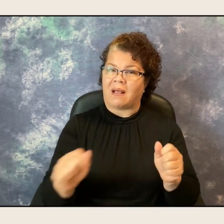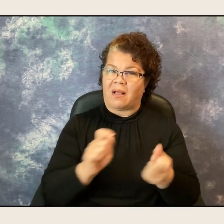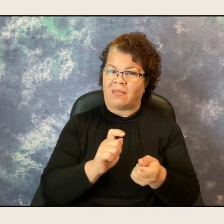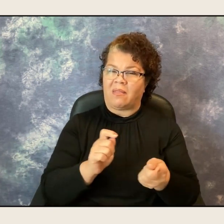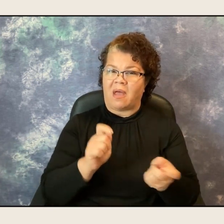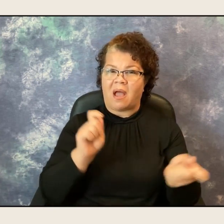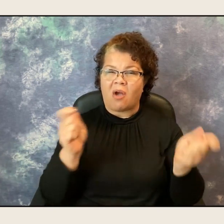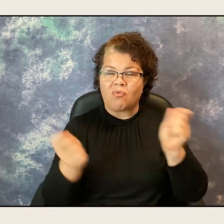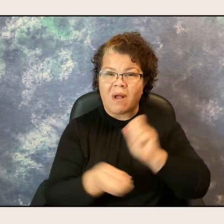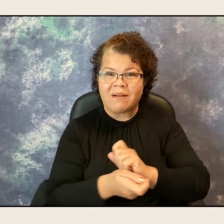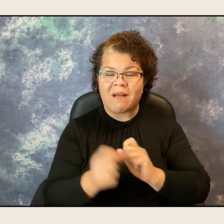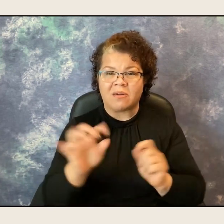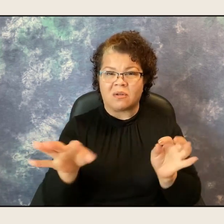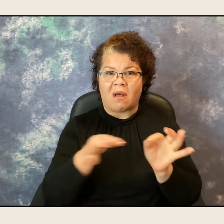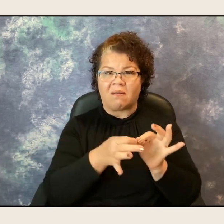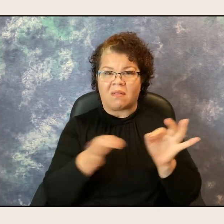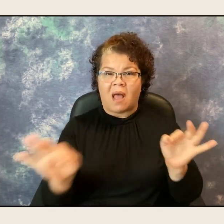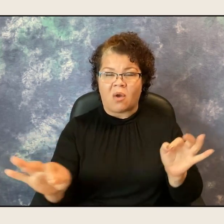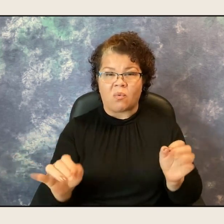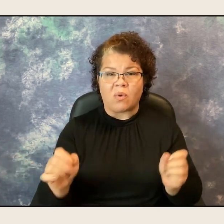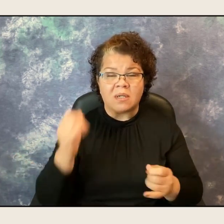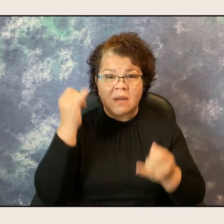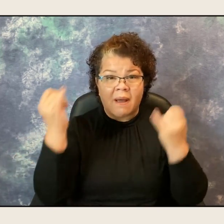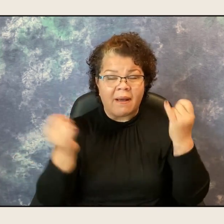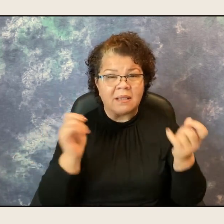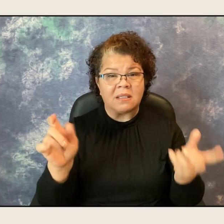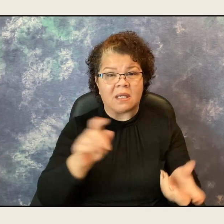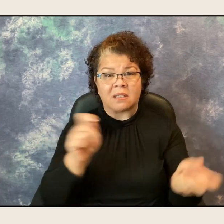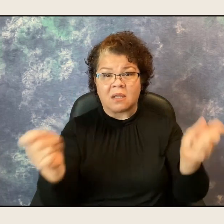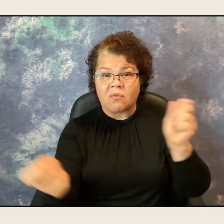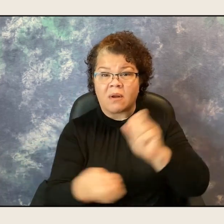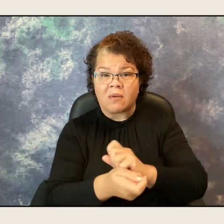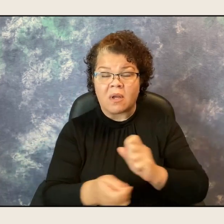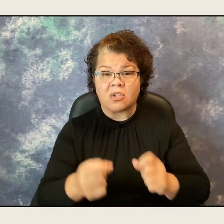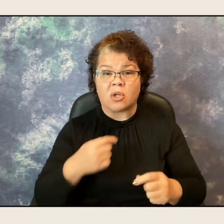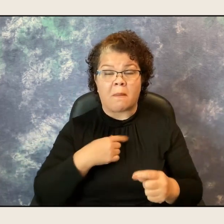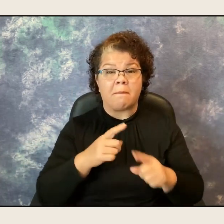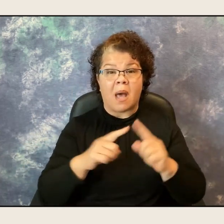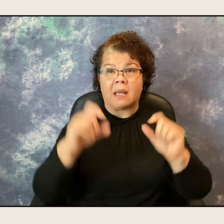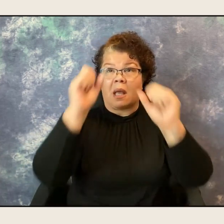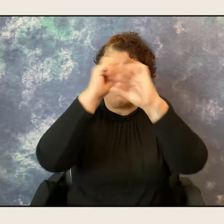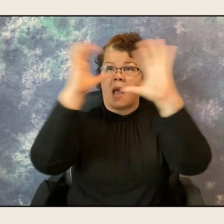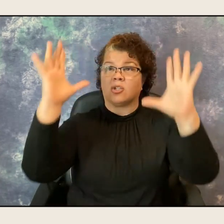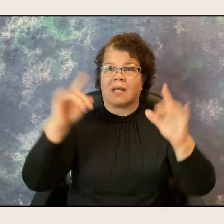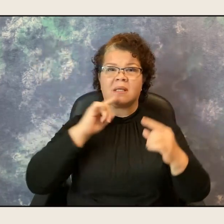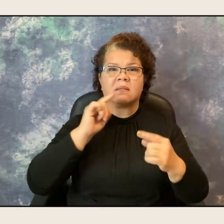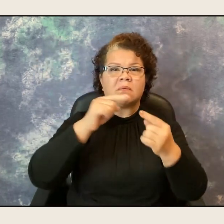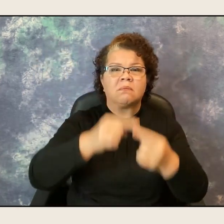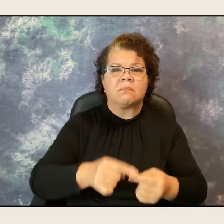and how imagination is the inverse, how that is the remaking of the world.